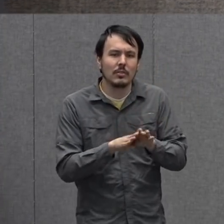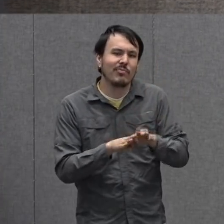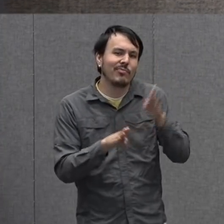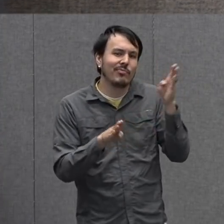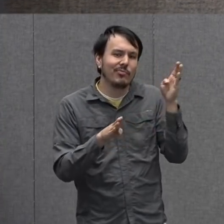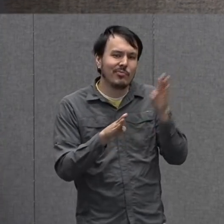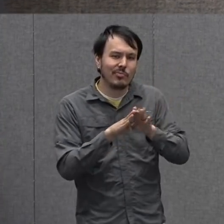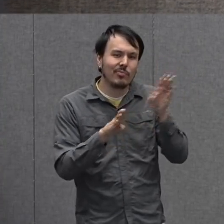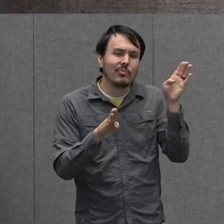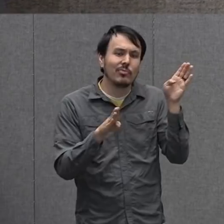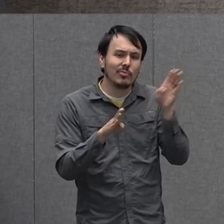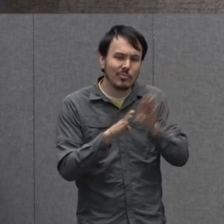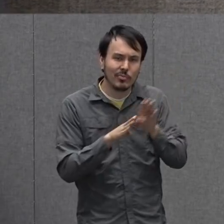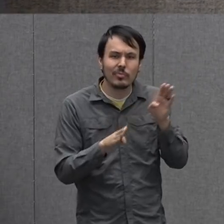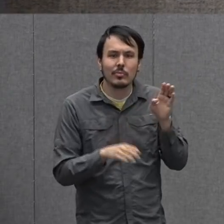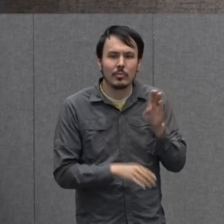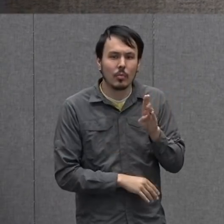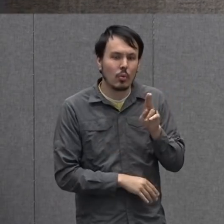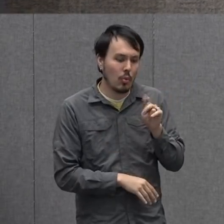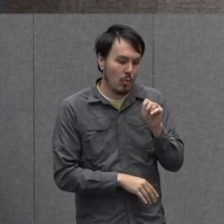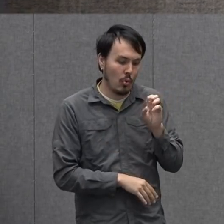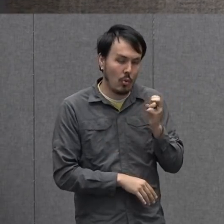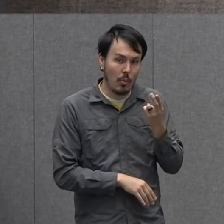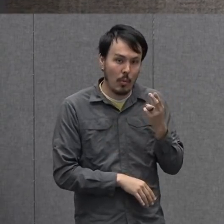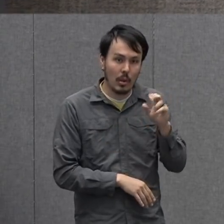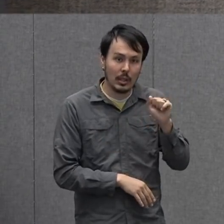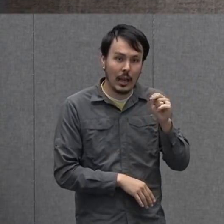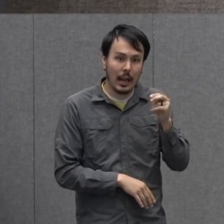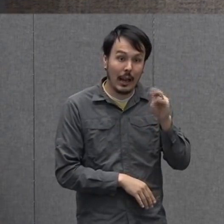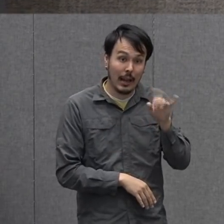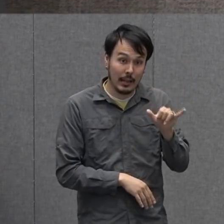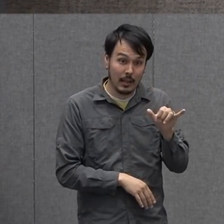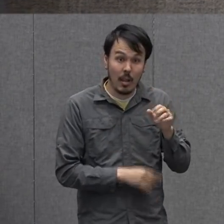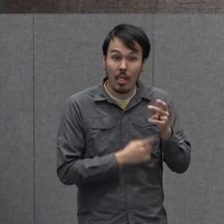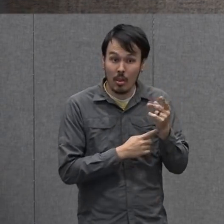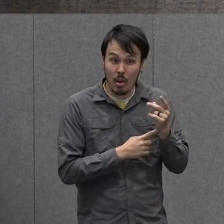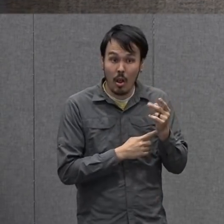Butch Aggie listened, but Lily Laceby kept on dreaming.